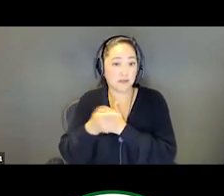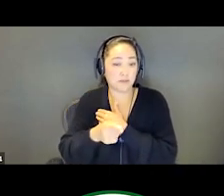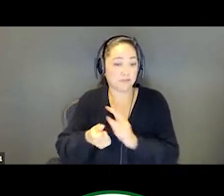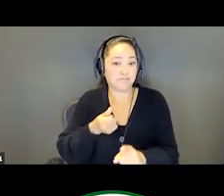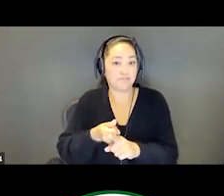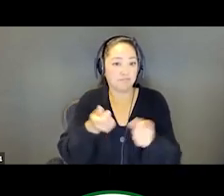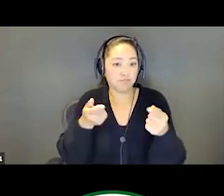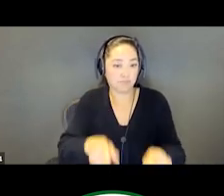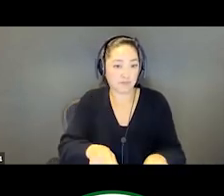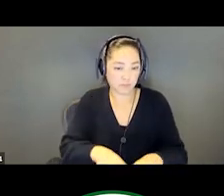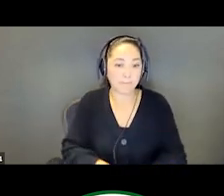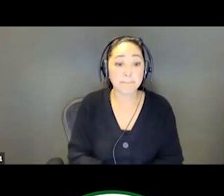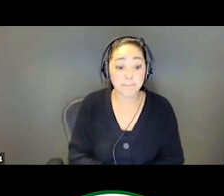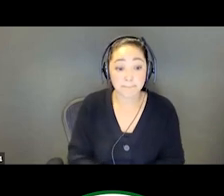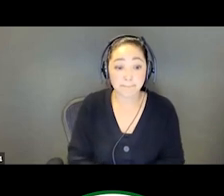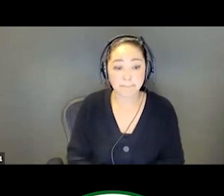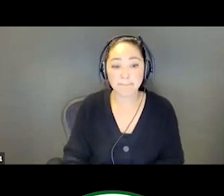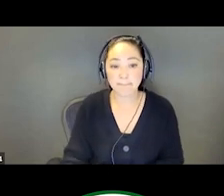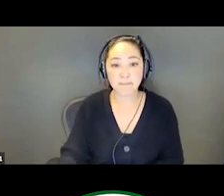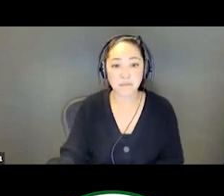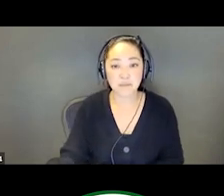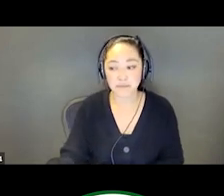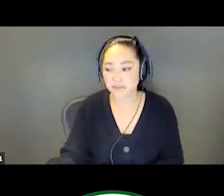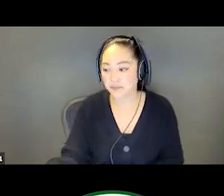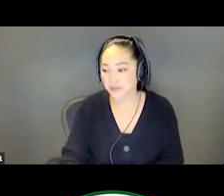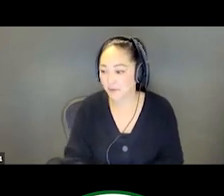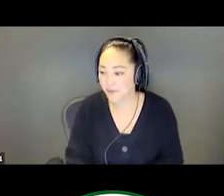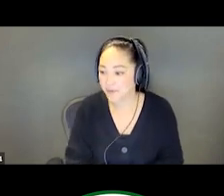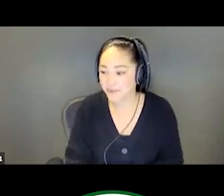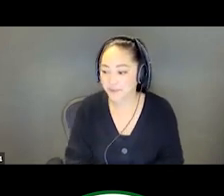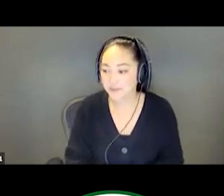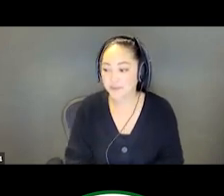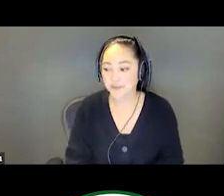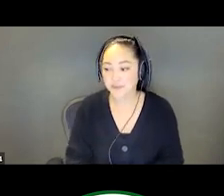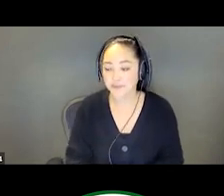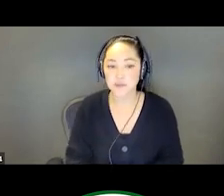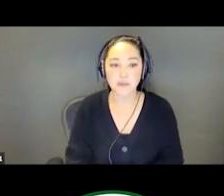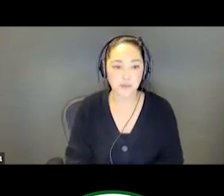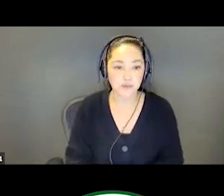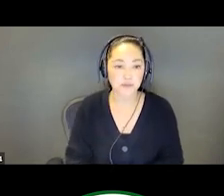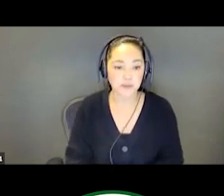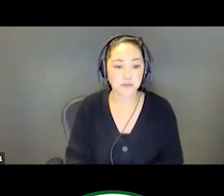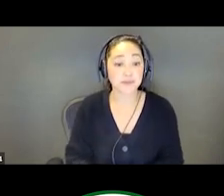Yeah, yeah, we actually. To circle back for a second. We actually have, Ken who presenting